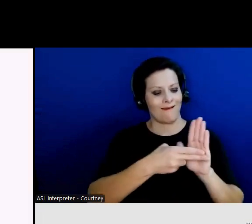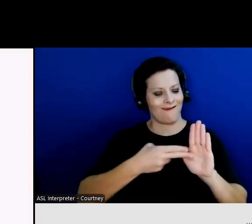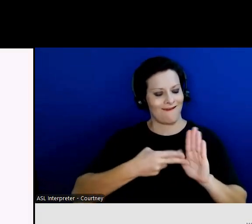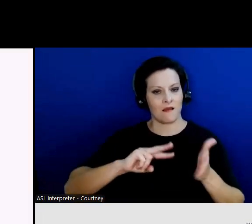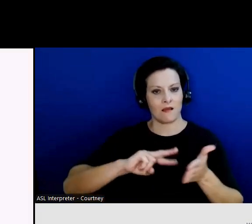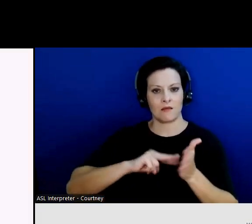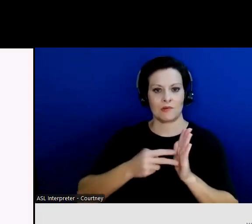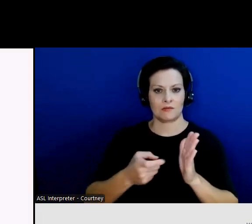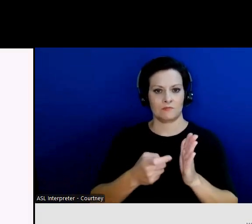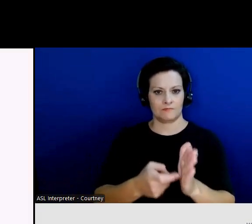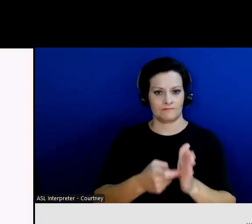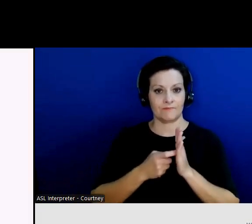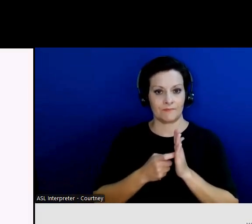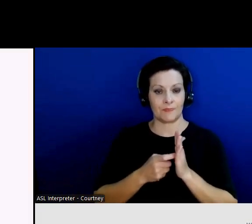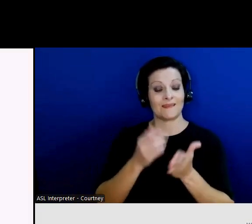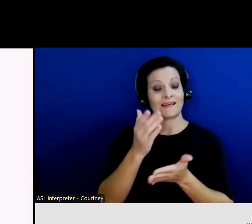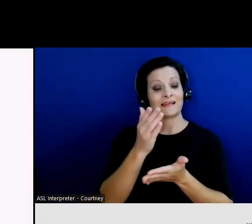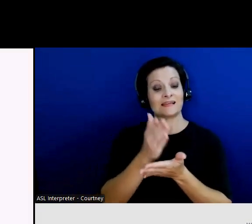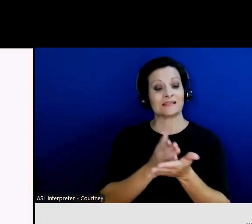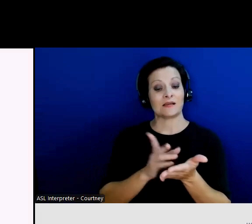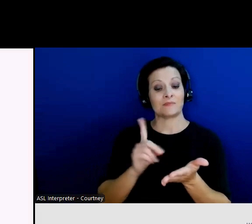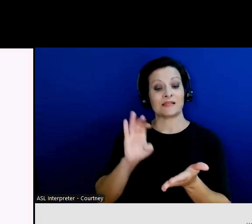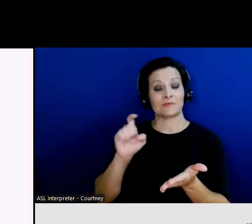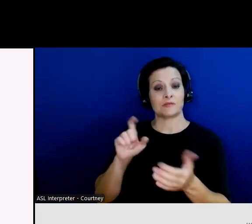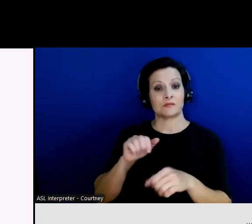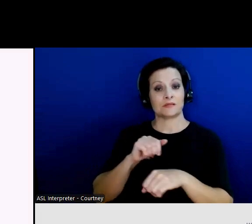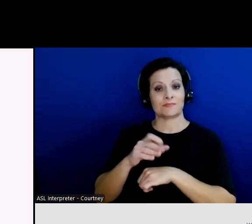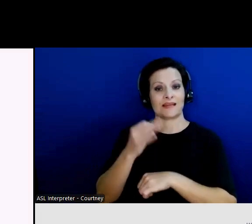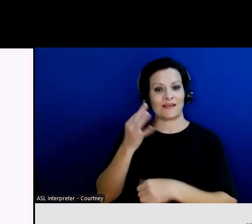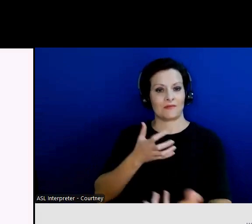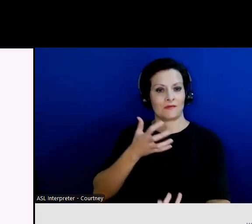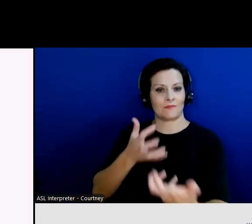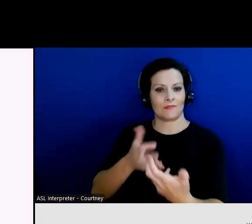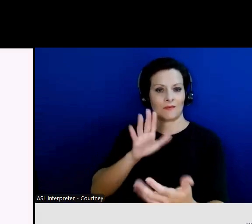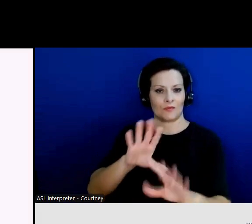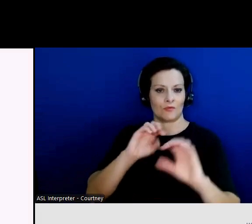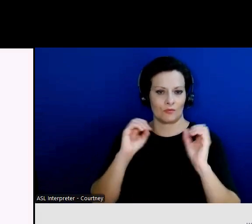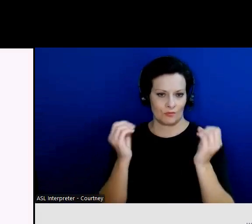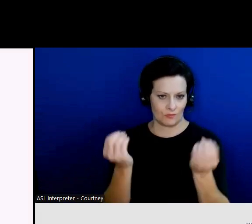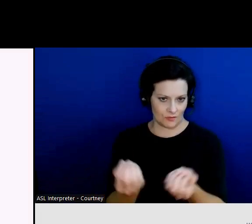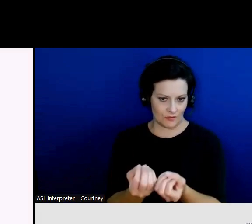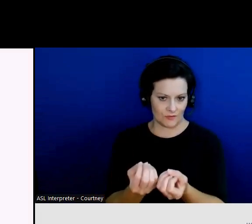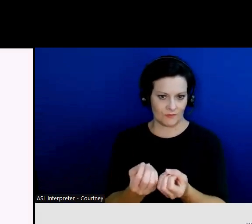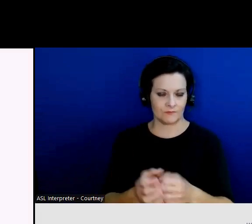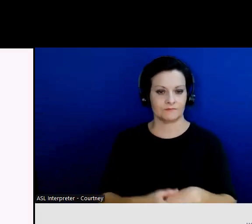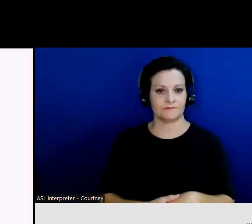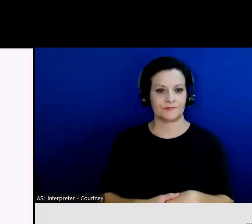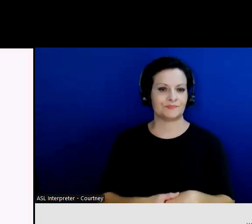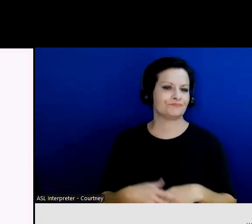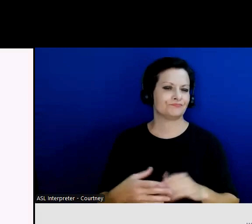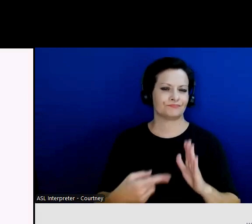Some documents only need to be submitted if they apply to your organization. For example,